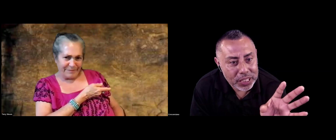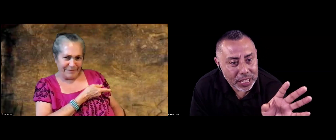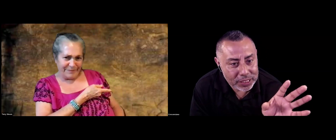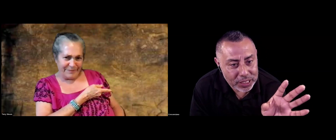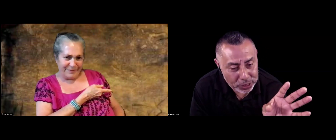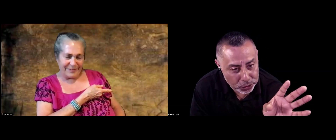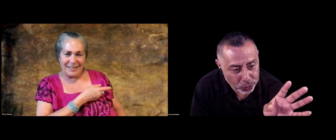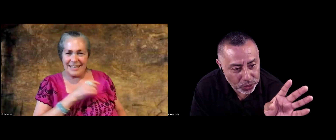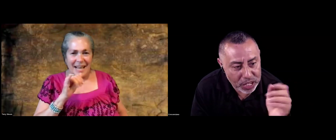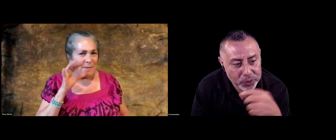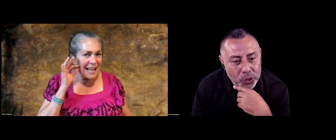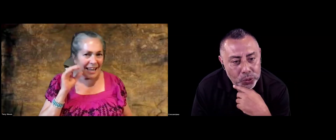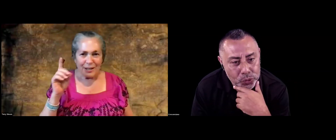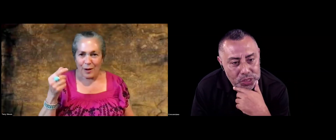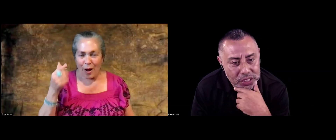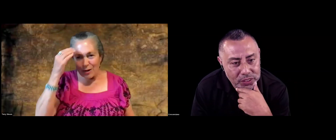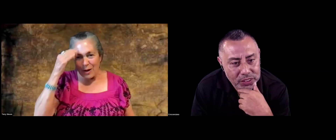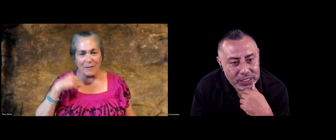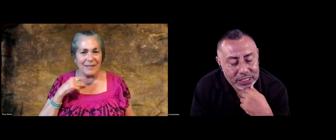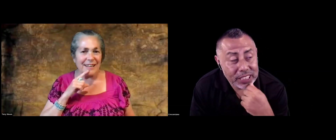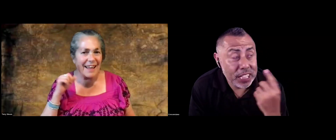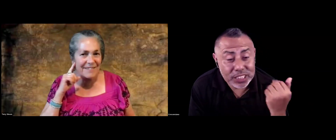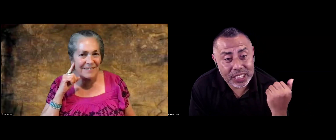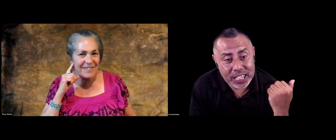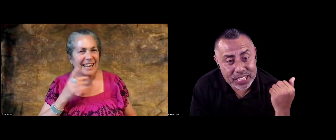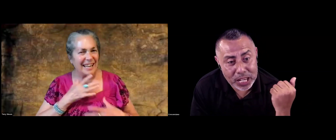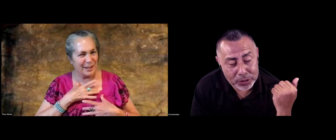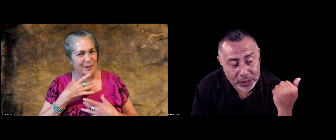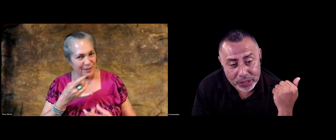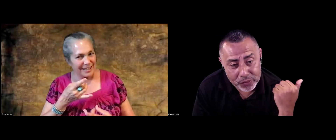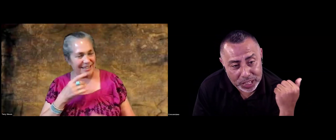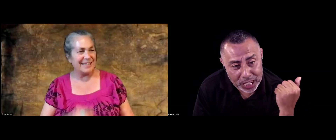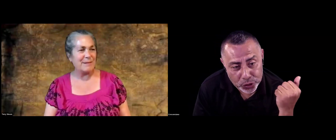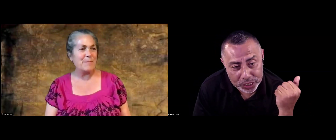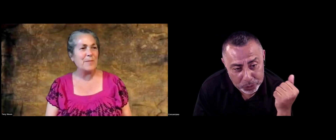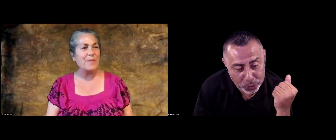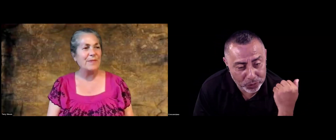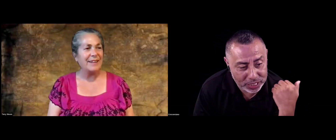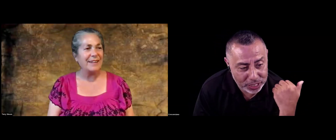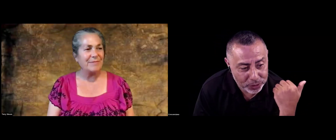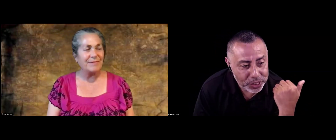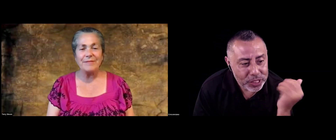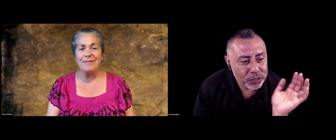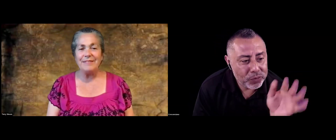And that's actually the case now, because I don't have a flash here at the moment right now.